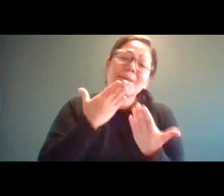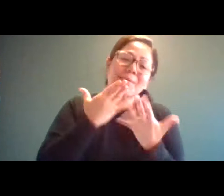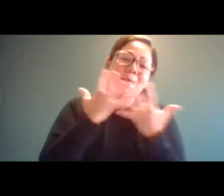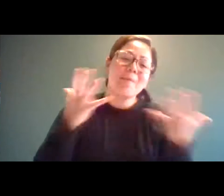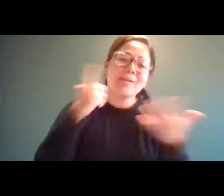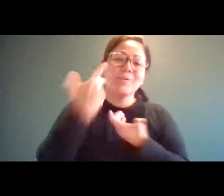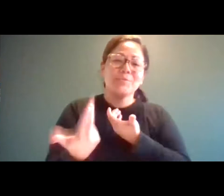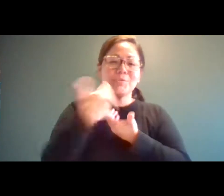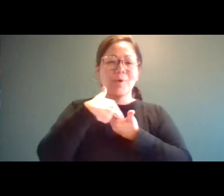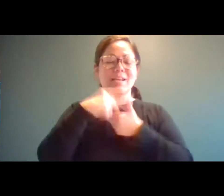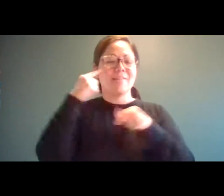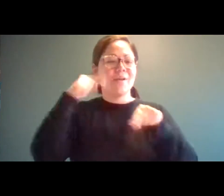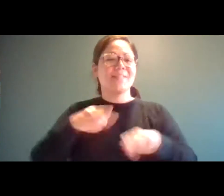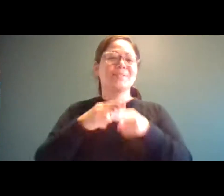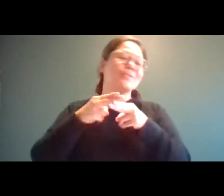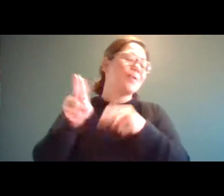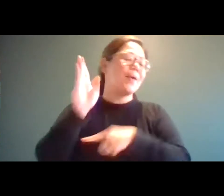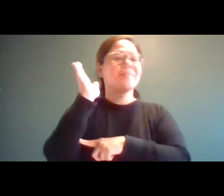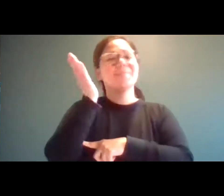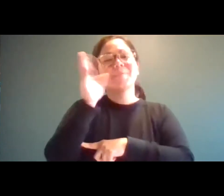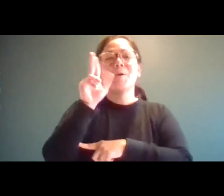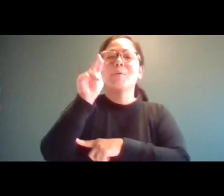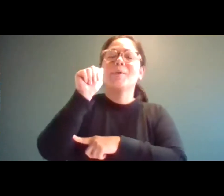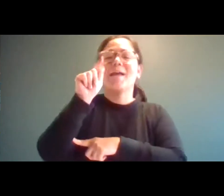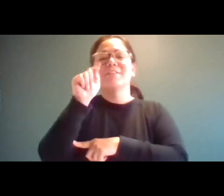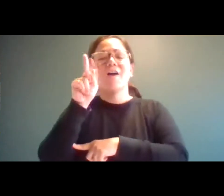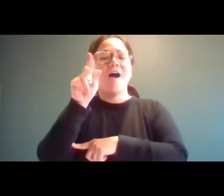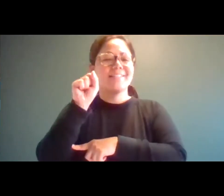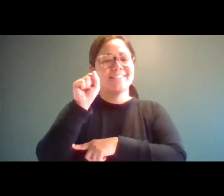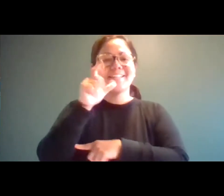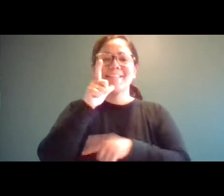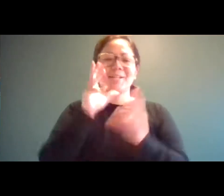for this short LUNA Talks translation lunch session. Have a great day, everyone.